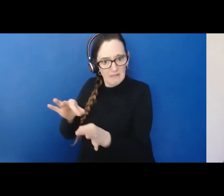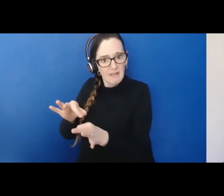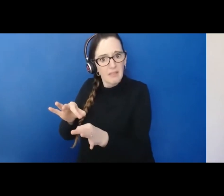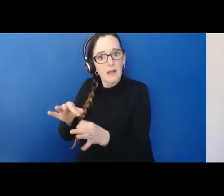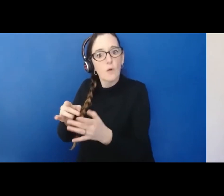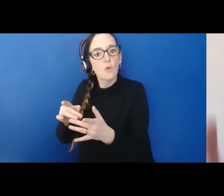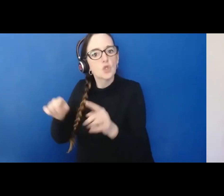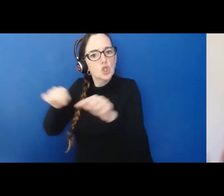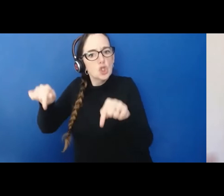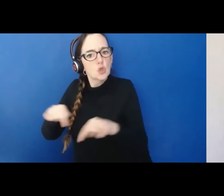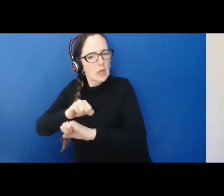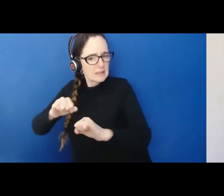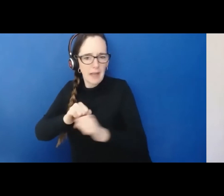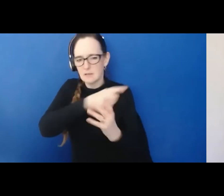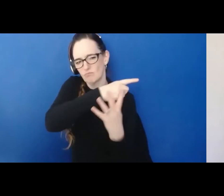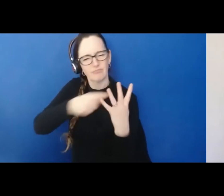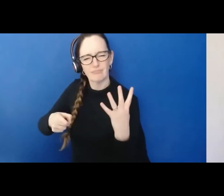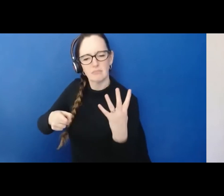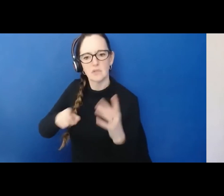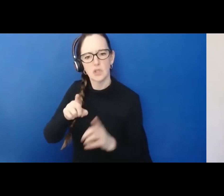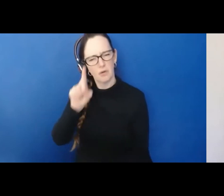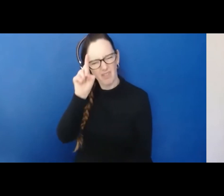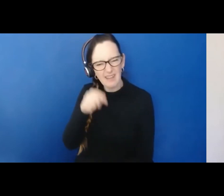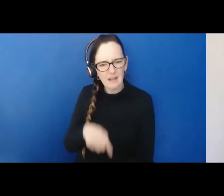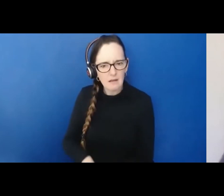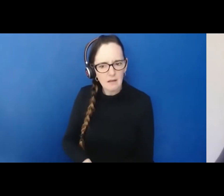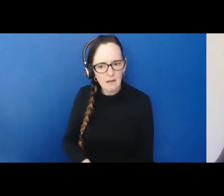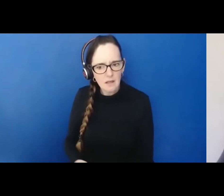And, so, this point you may be wondering who these angelic stakeholders are.